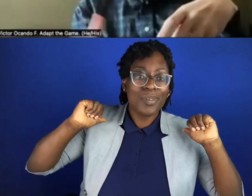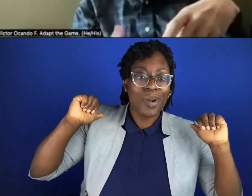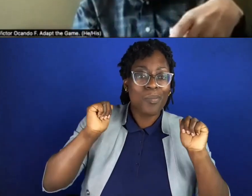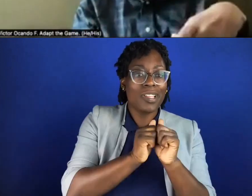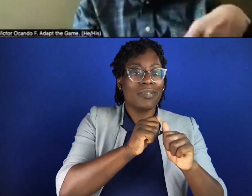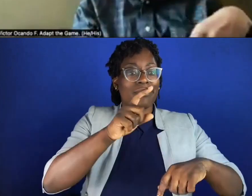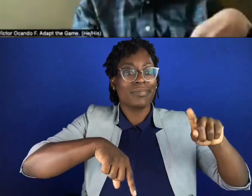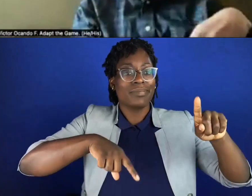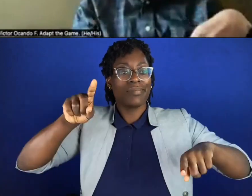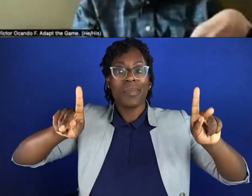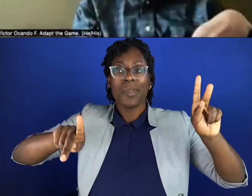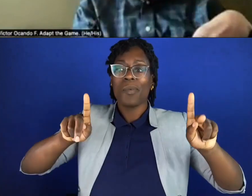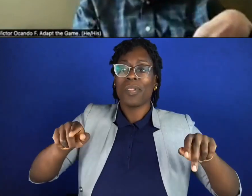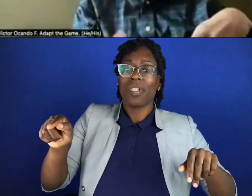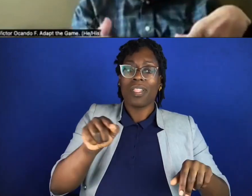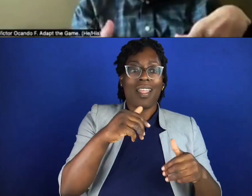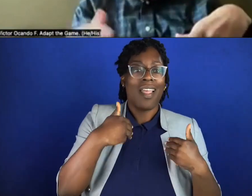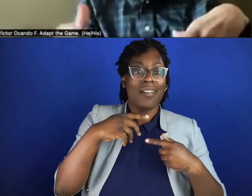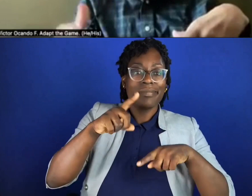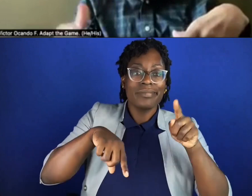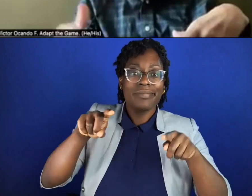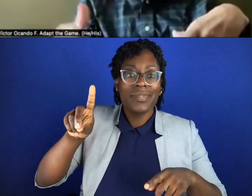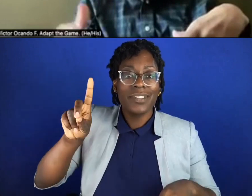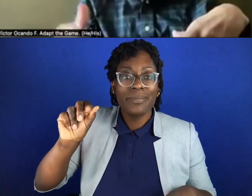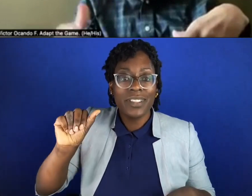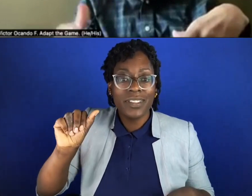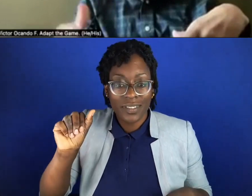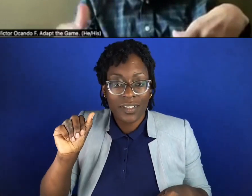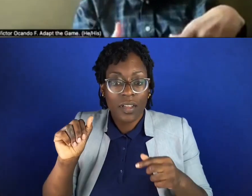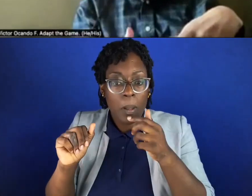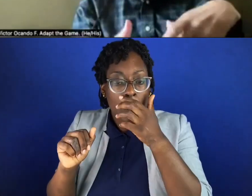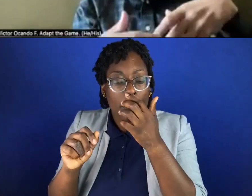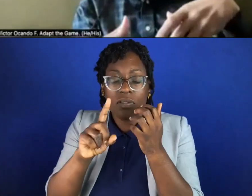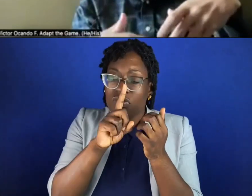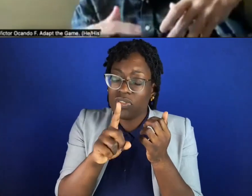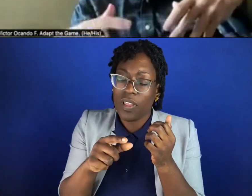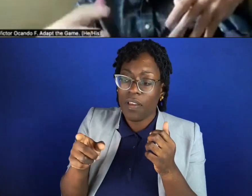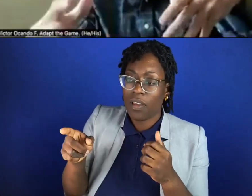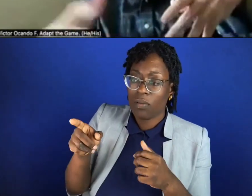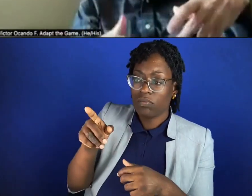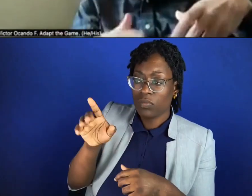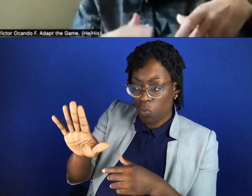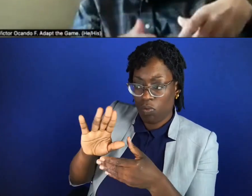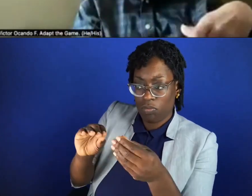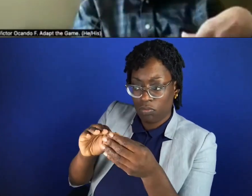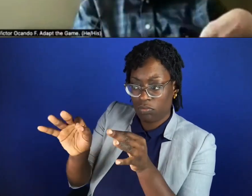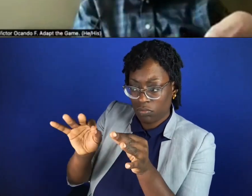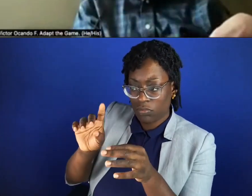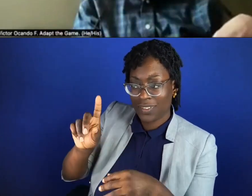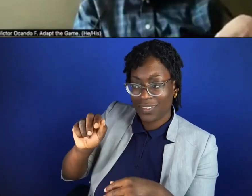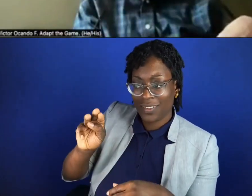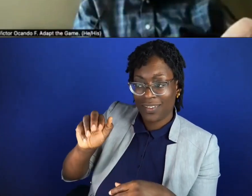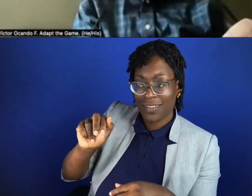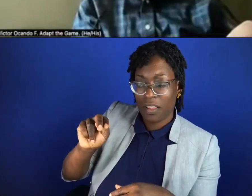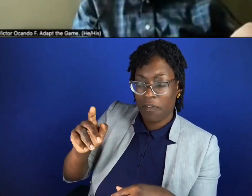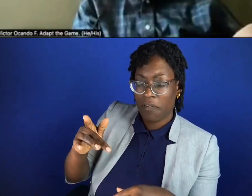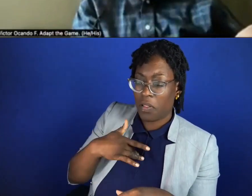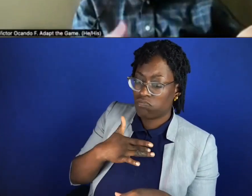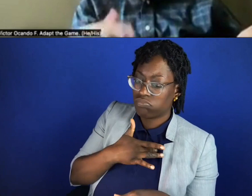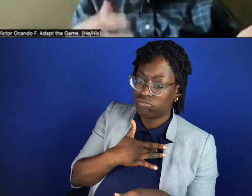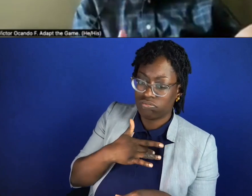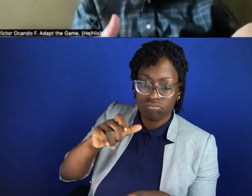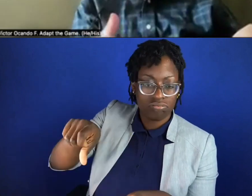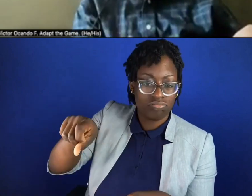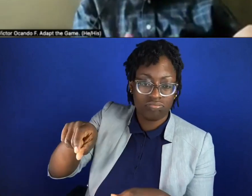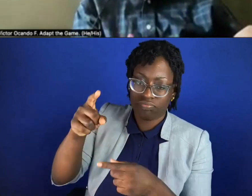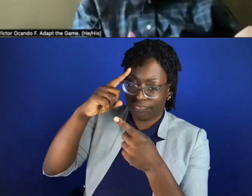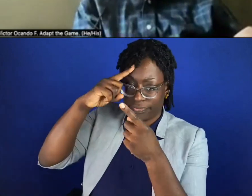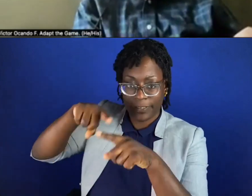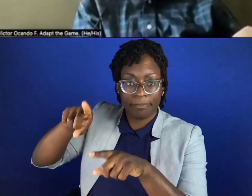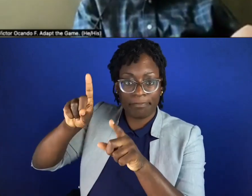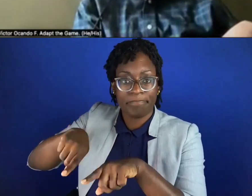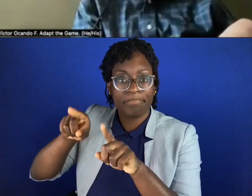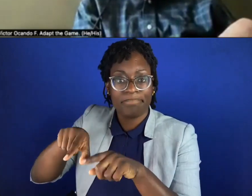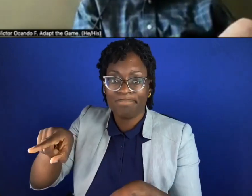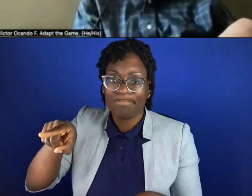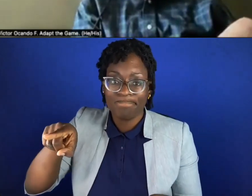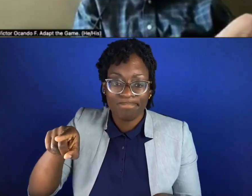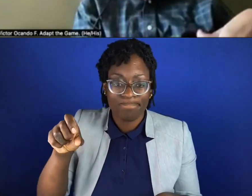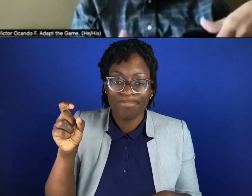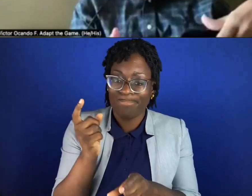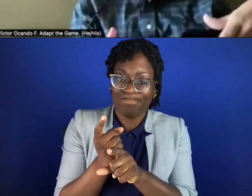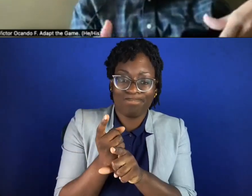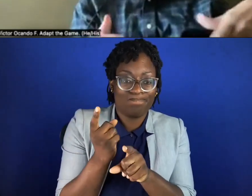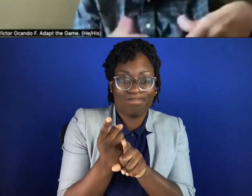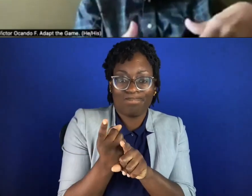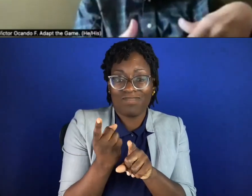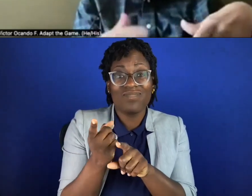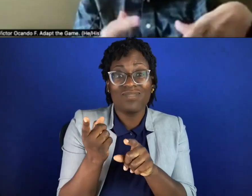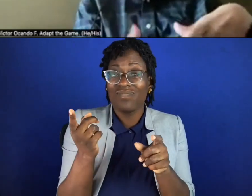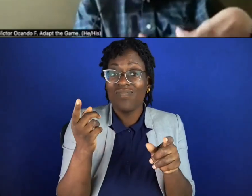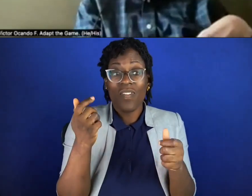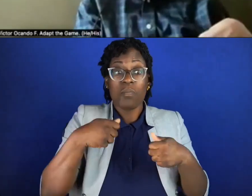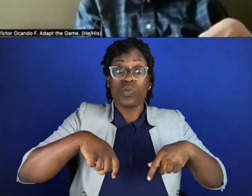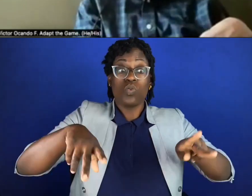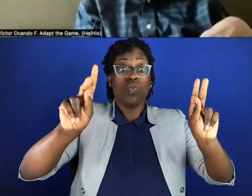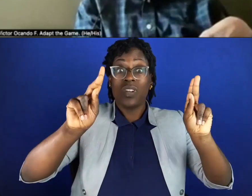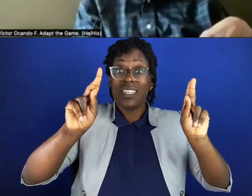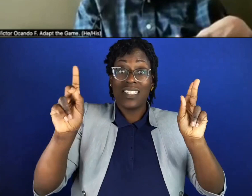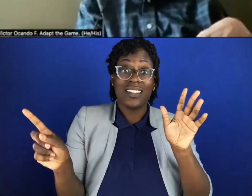with different disabilities. So, I second what Daman was saying about taking all the